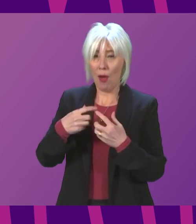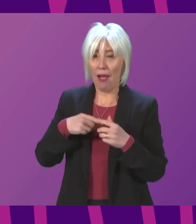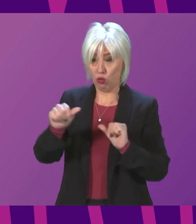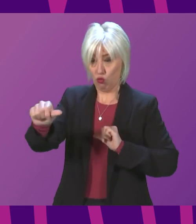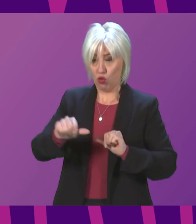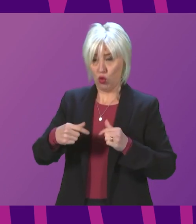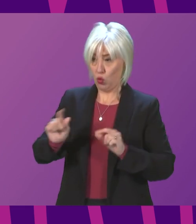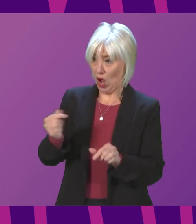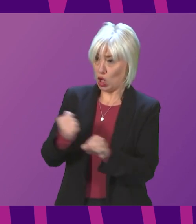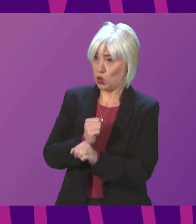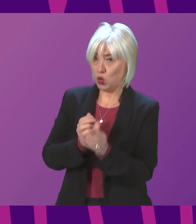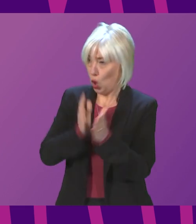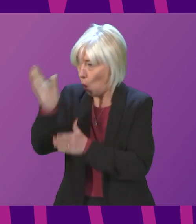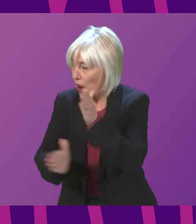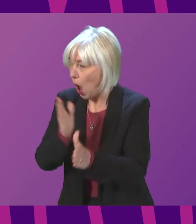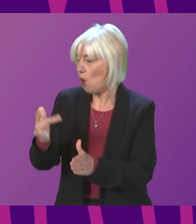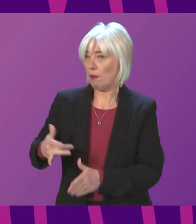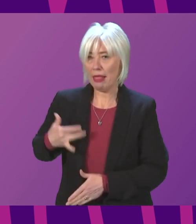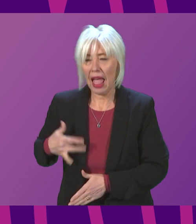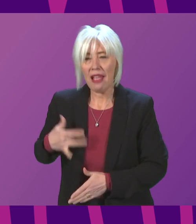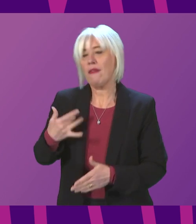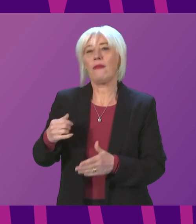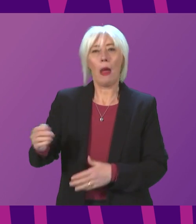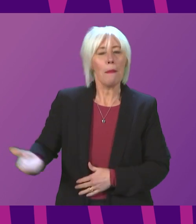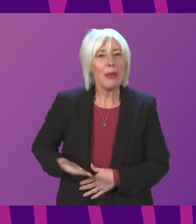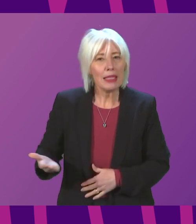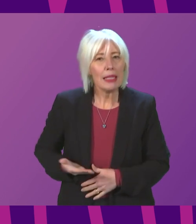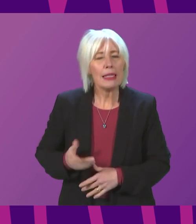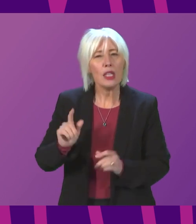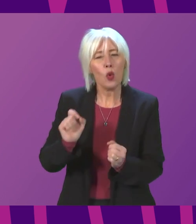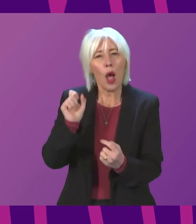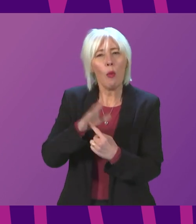has an impact on businesses. That data is important and people have been asking for